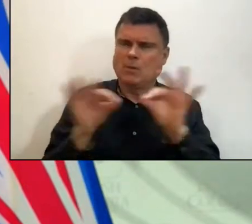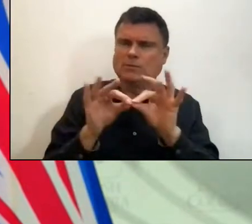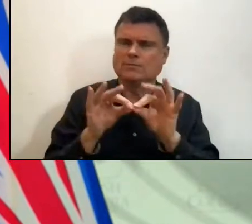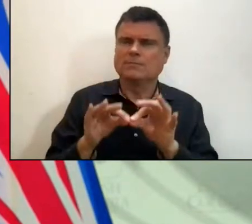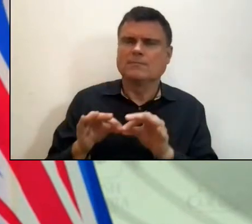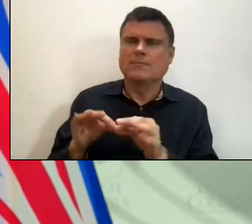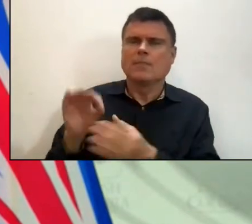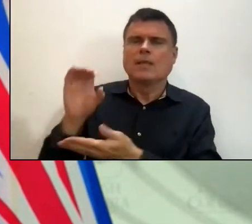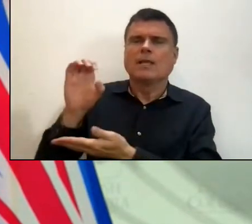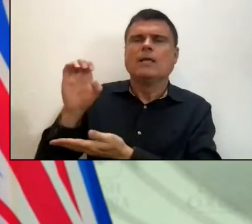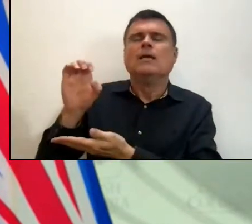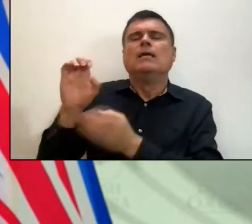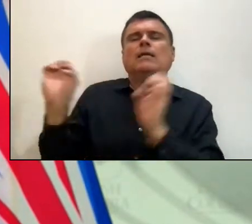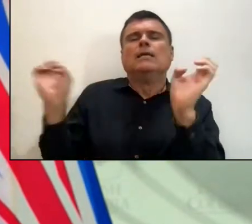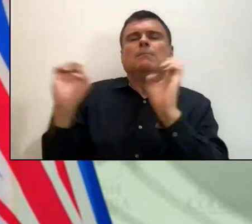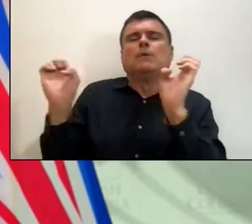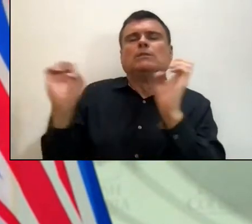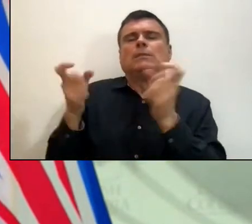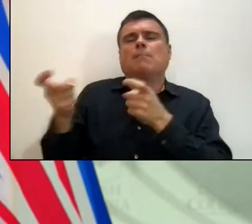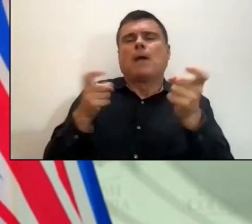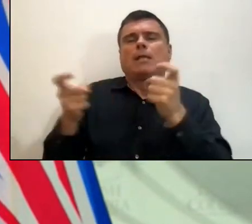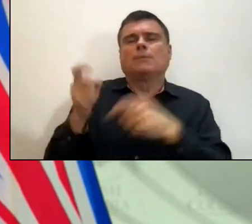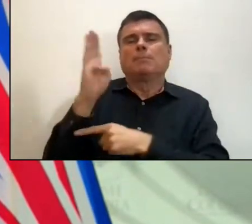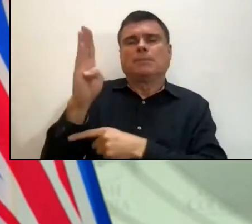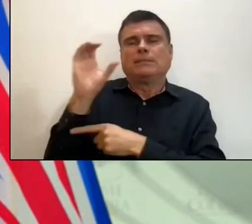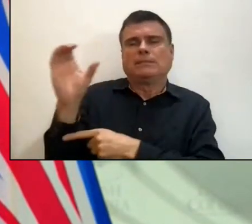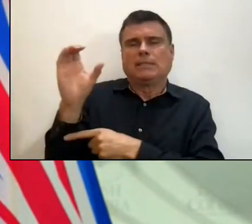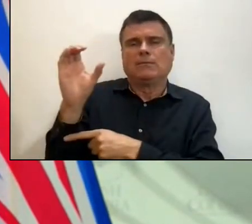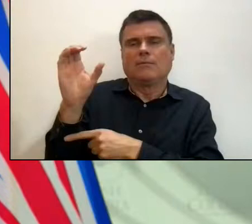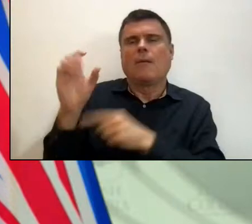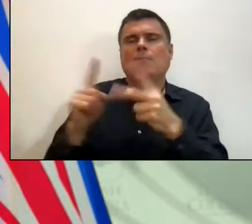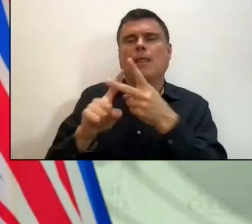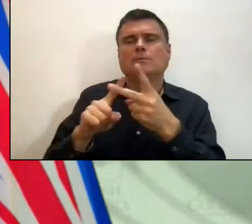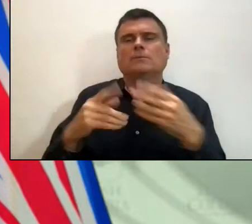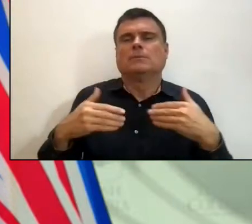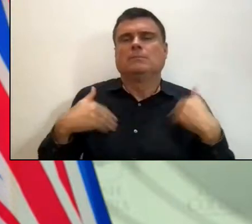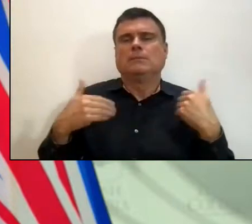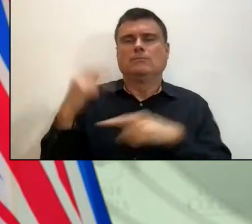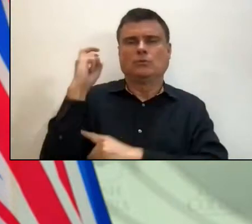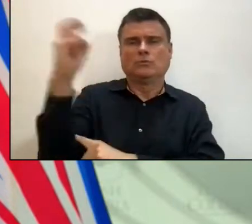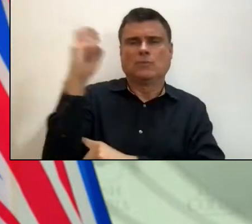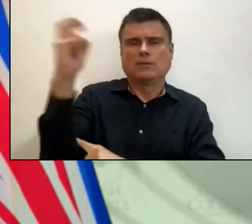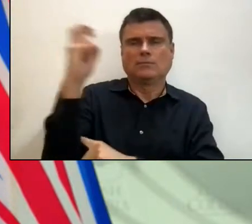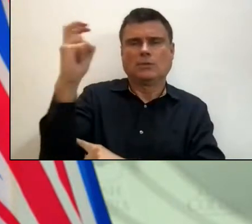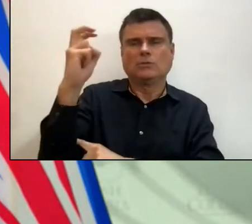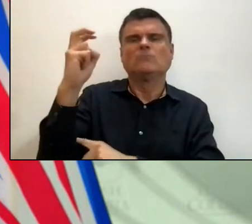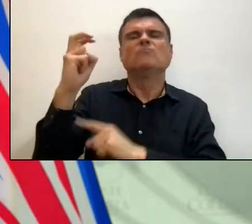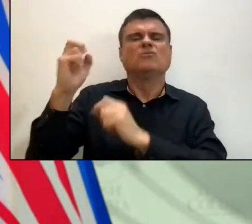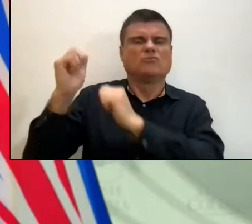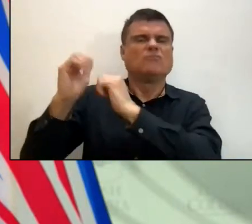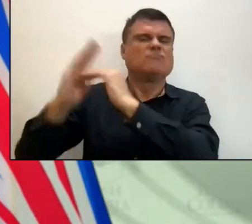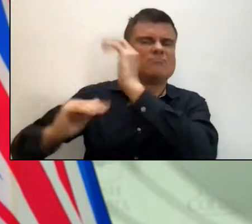transportation infrastructure issued a news release about weather. A series of strong storms will